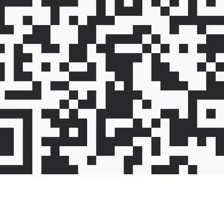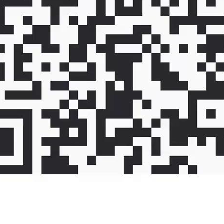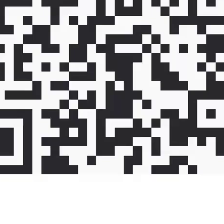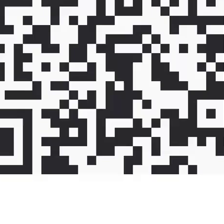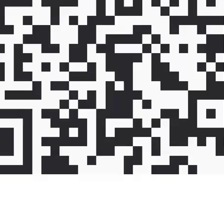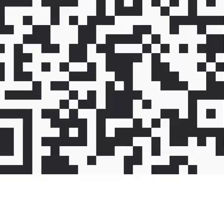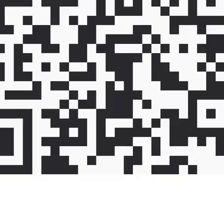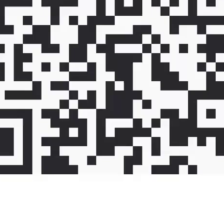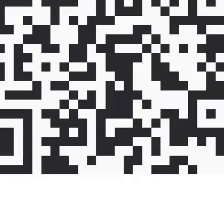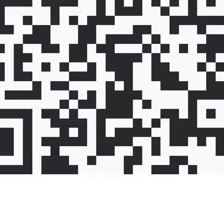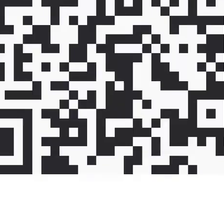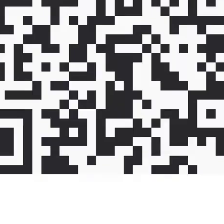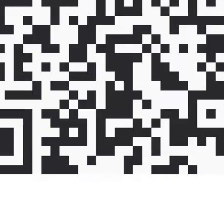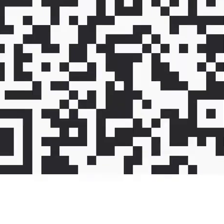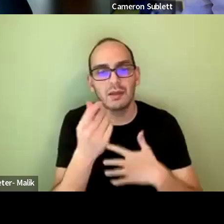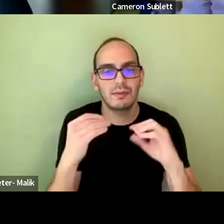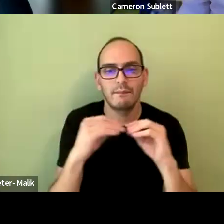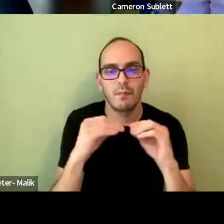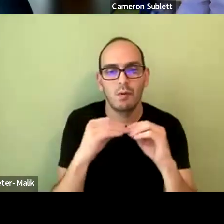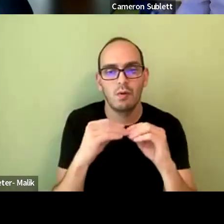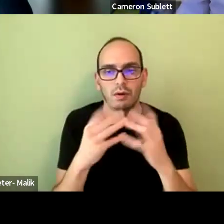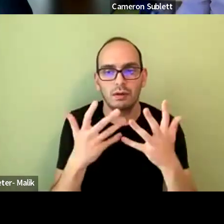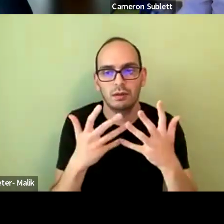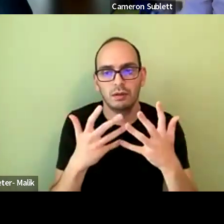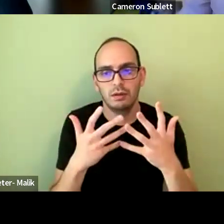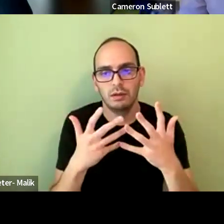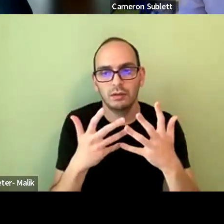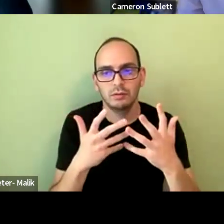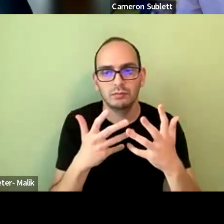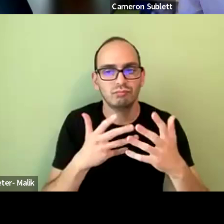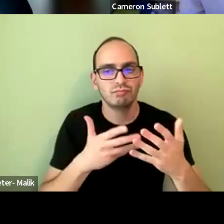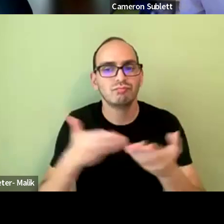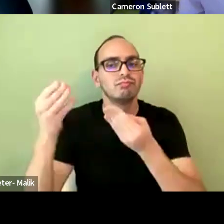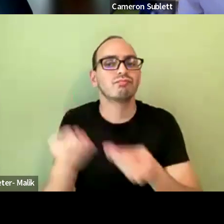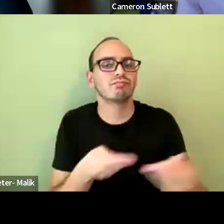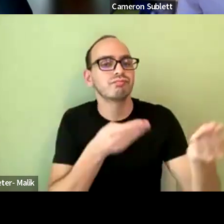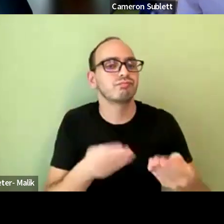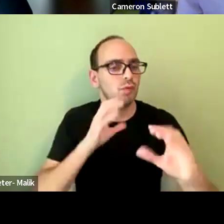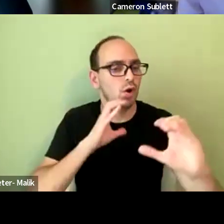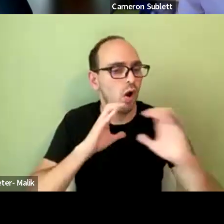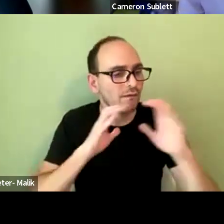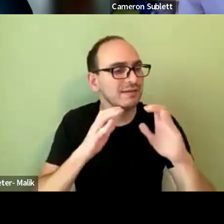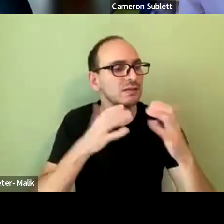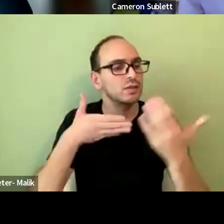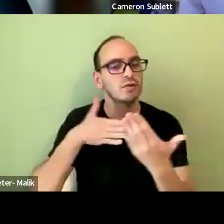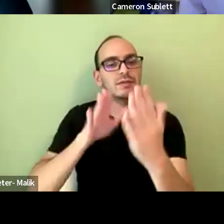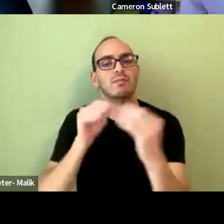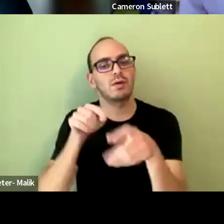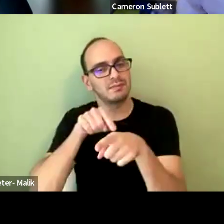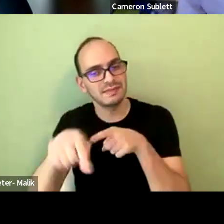have a little bit more less stilted conversation. And perhaps address anything more specific with your grant or